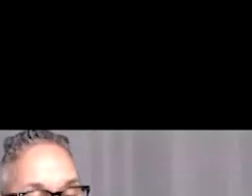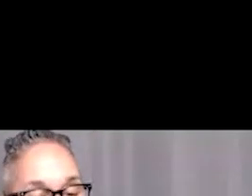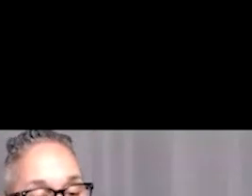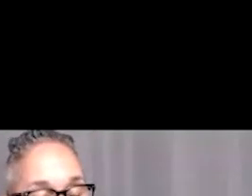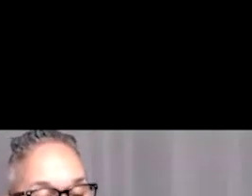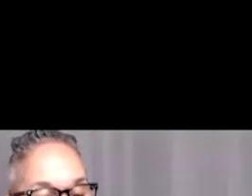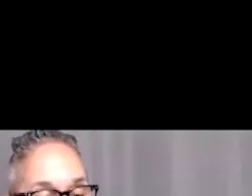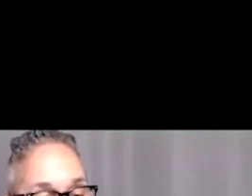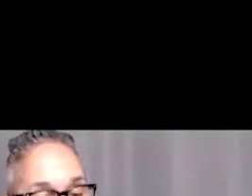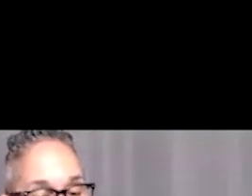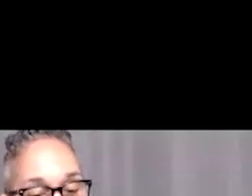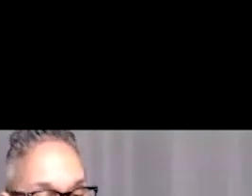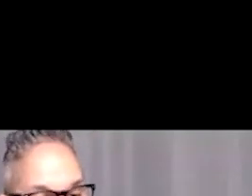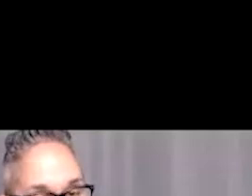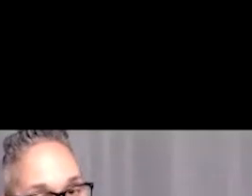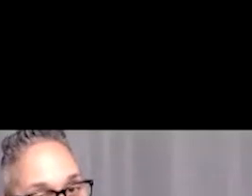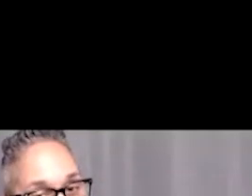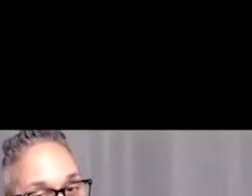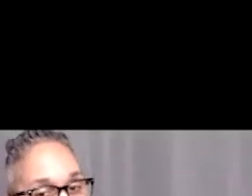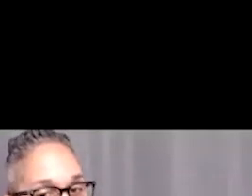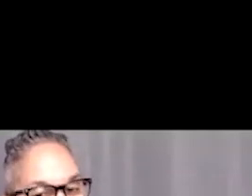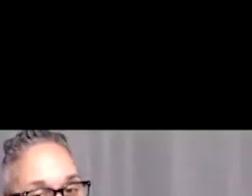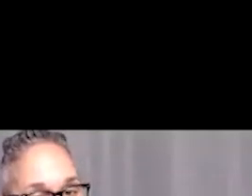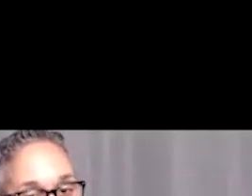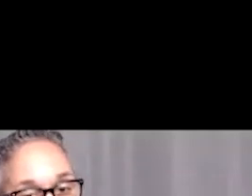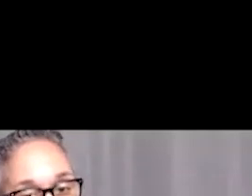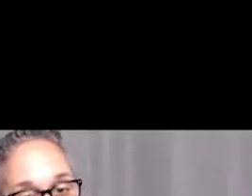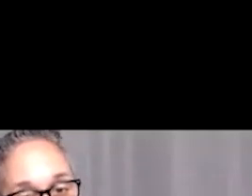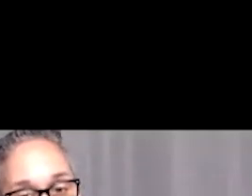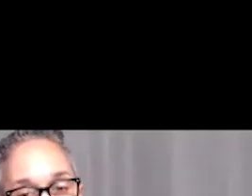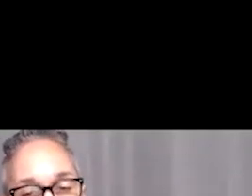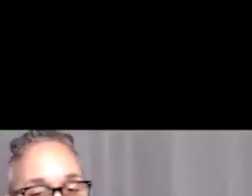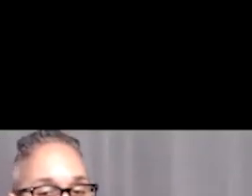We don't want anyone to spend their time doing a, you know, all this work